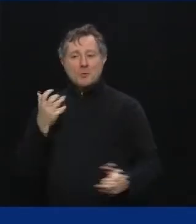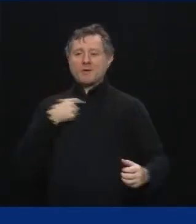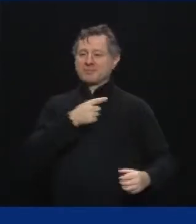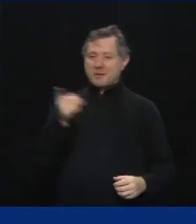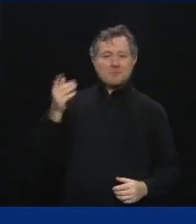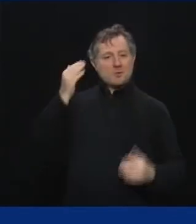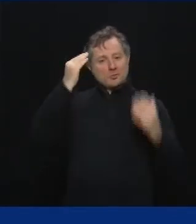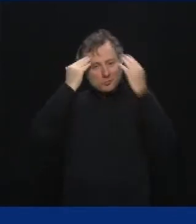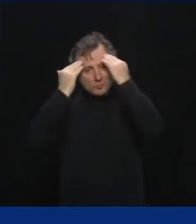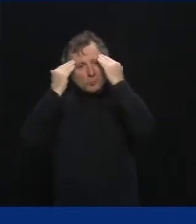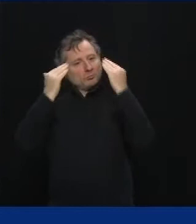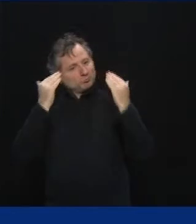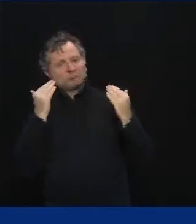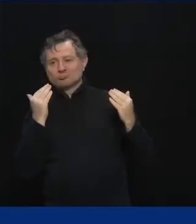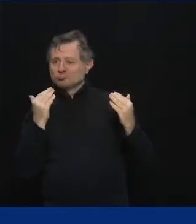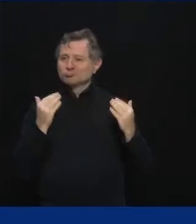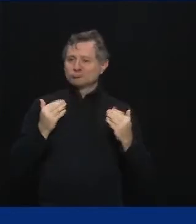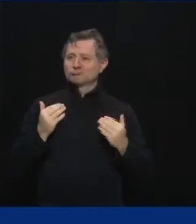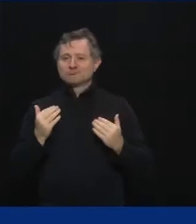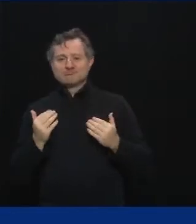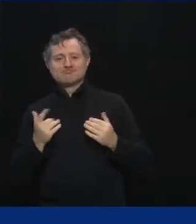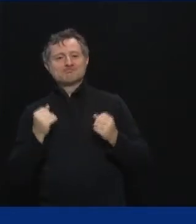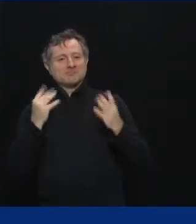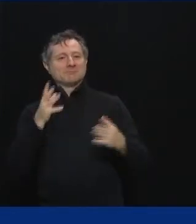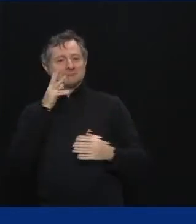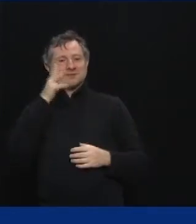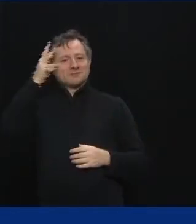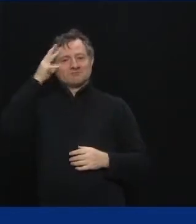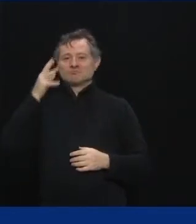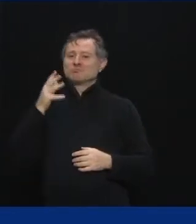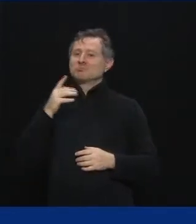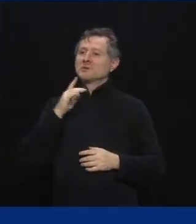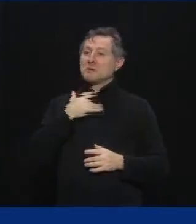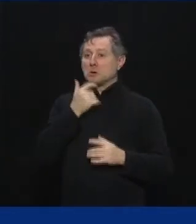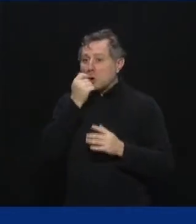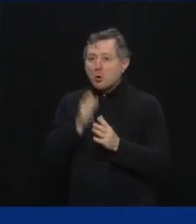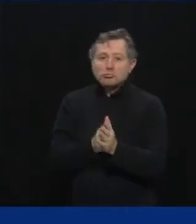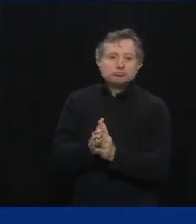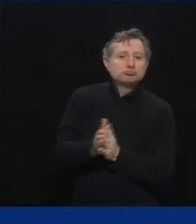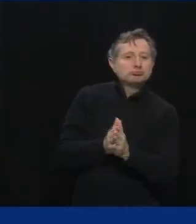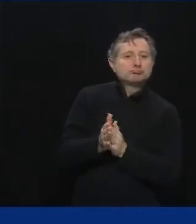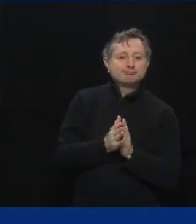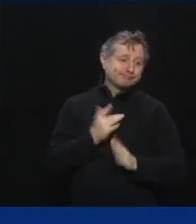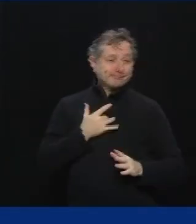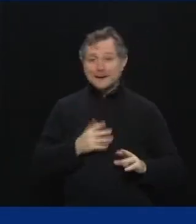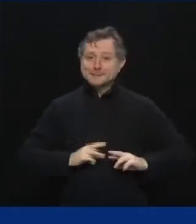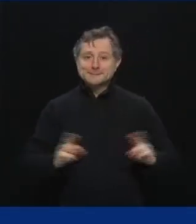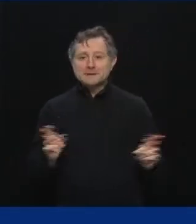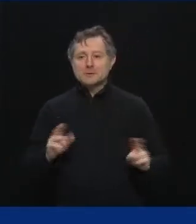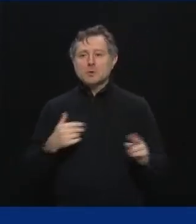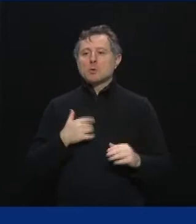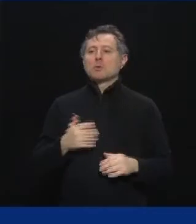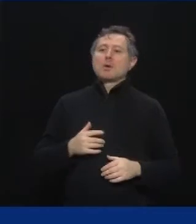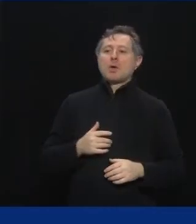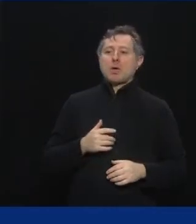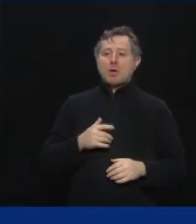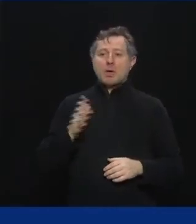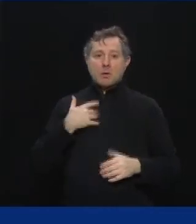THIS. WE'RE OFFERING OUR HELP, BUT I WANT THEM TO HEAR THE EARLY HAVING A LOT MORE INTEREST IN